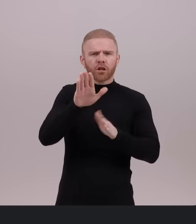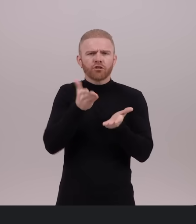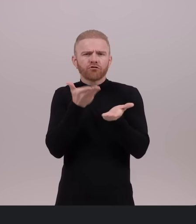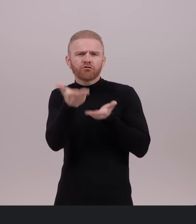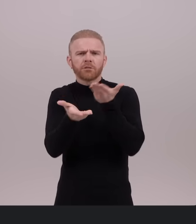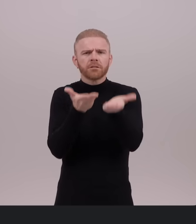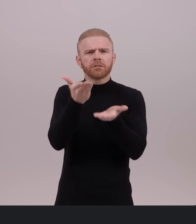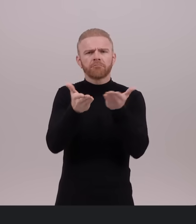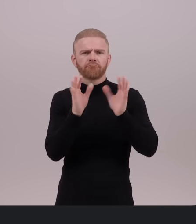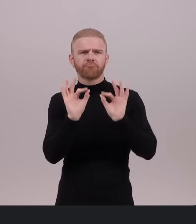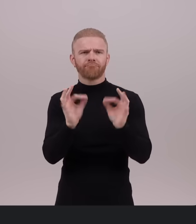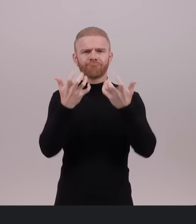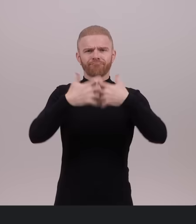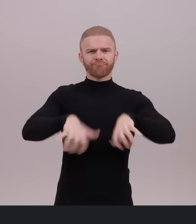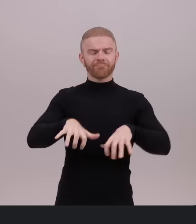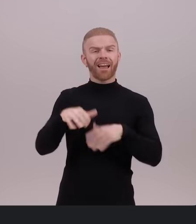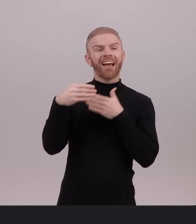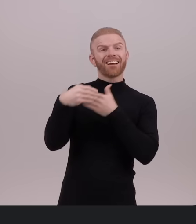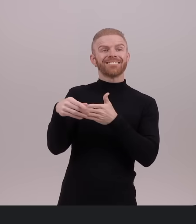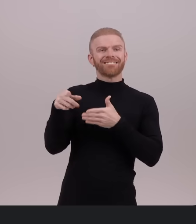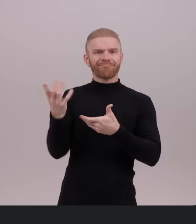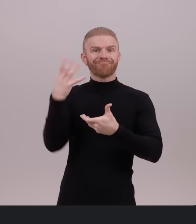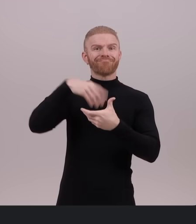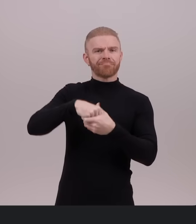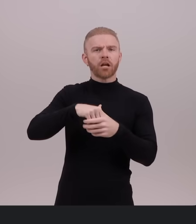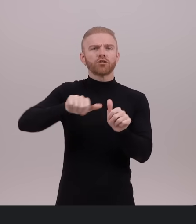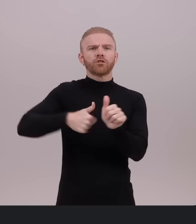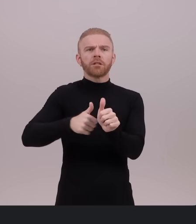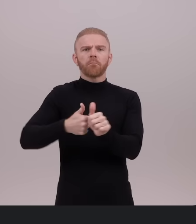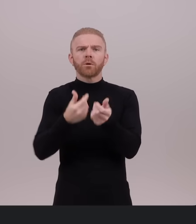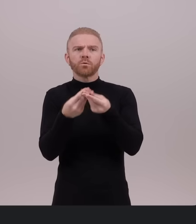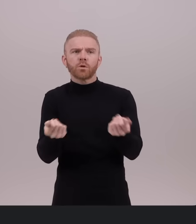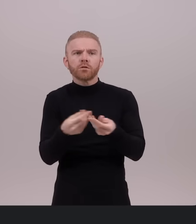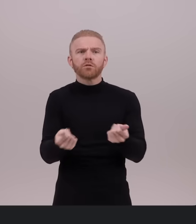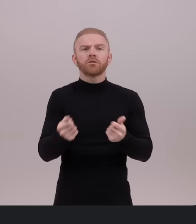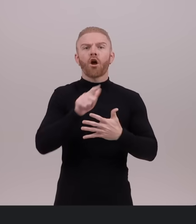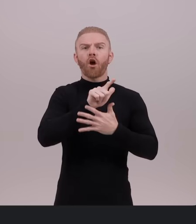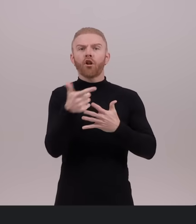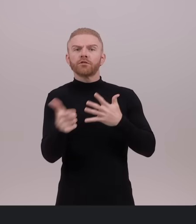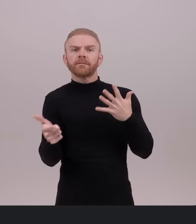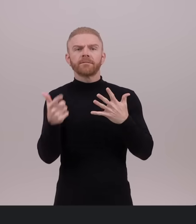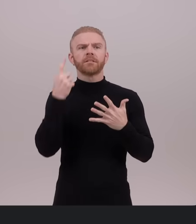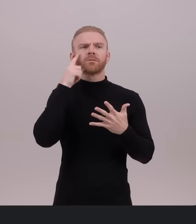The guidance even contains fallback solutions and alternatives for the newest platform features that don't